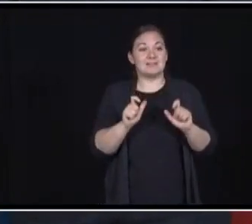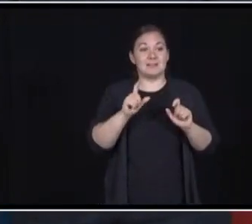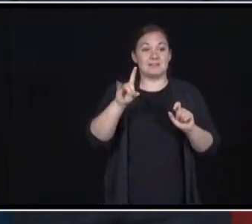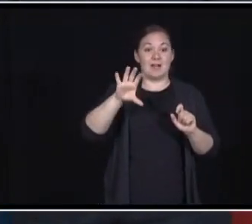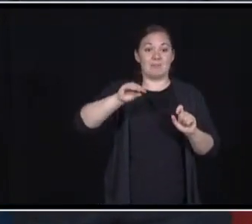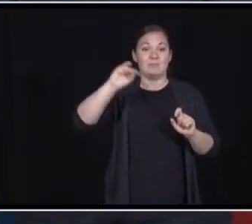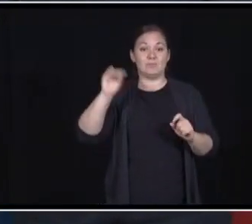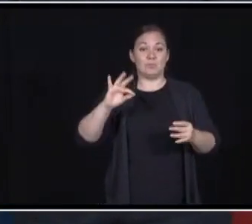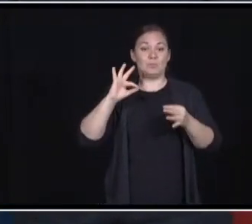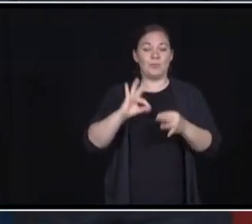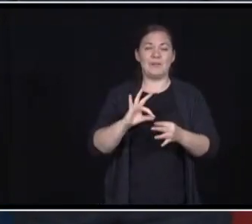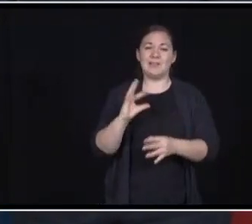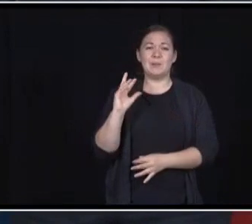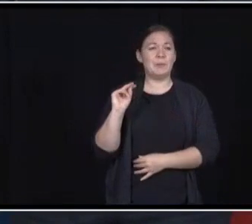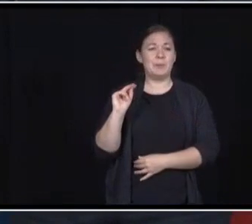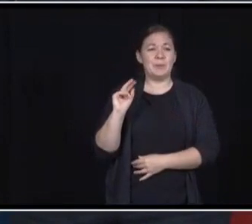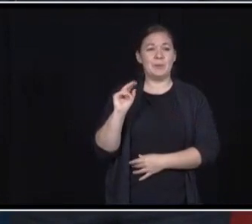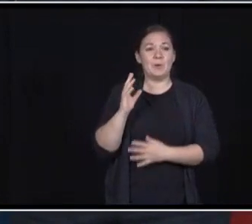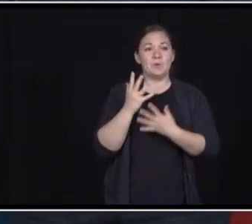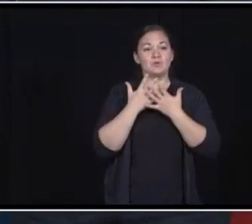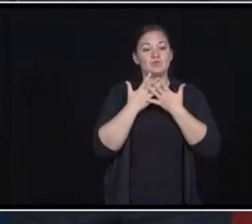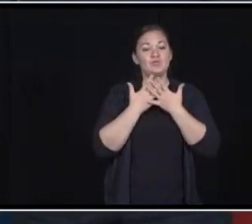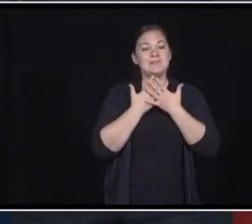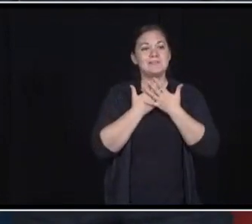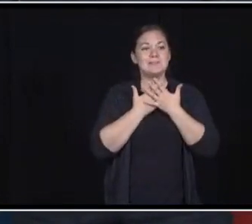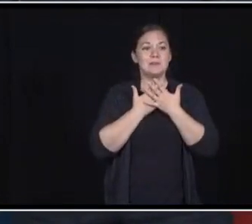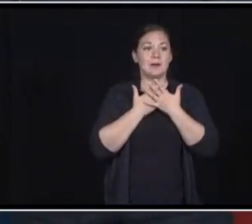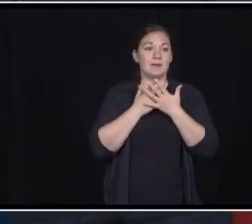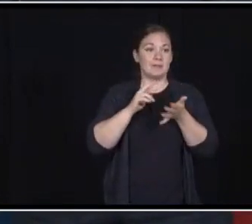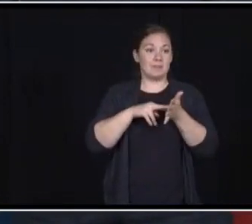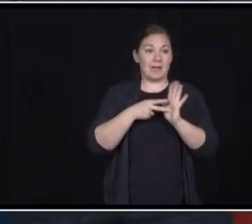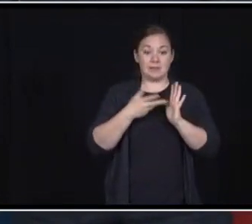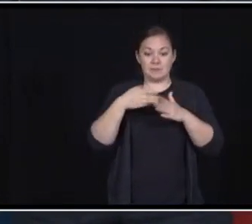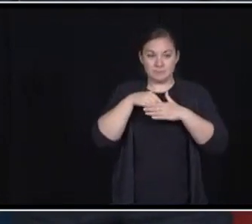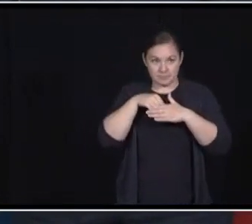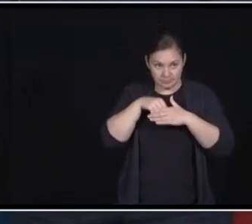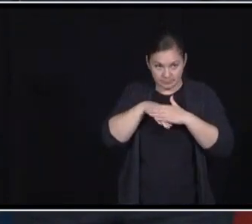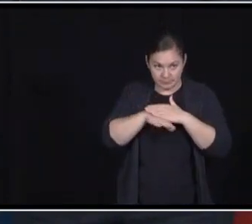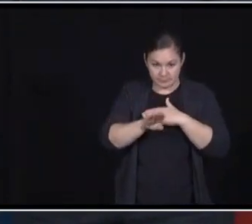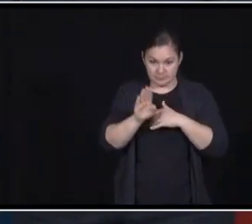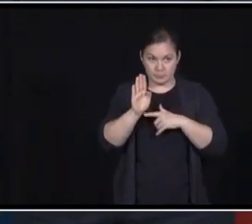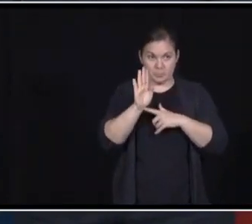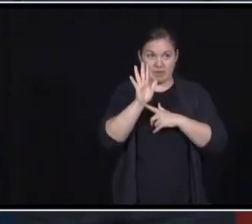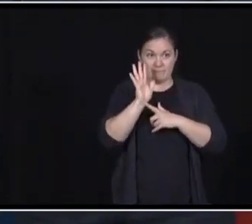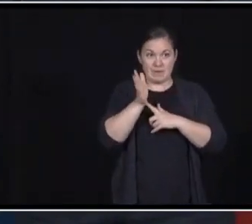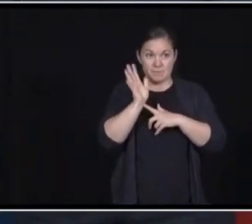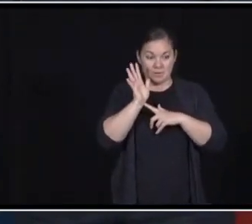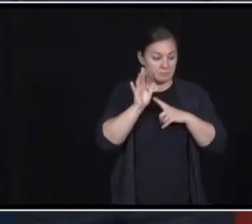Just imagine, Randy, we all know, this is not But at least it is a good screen.